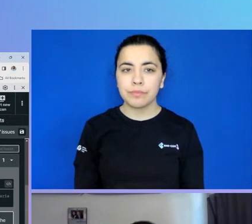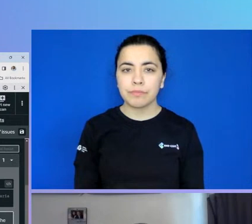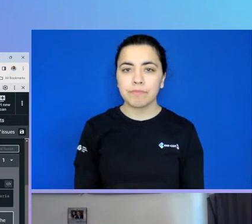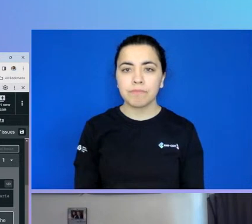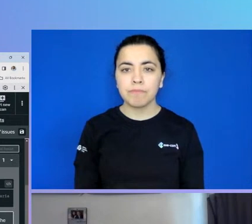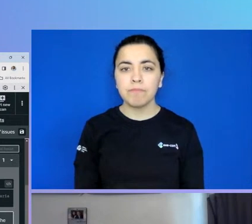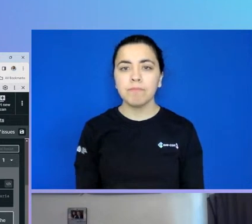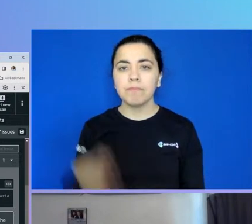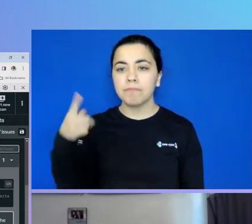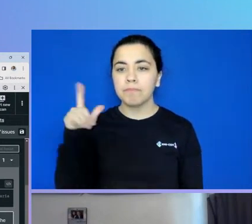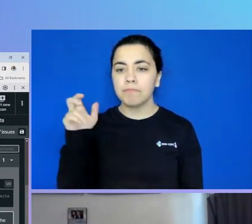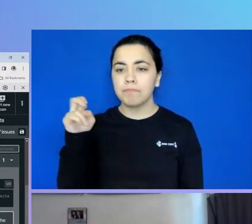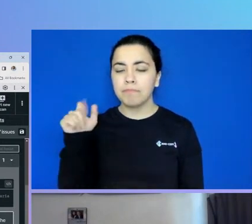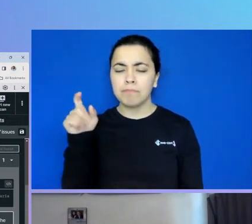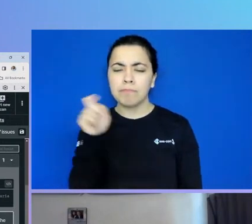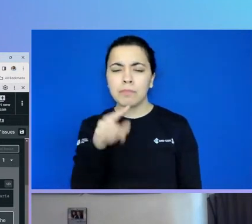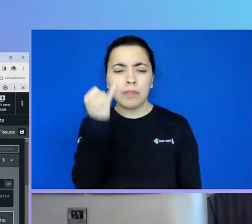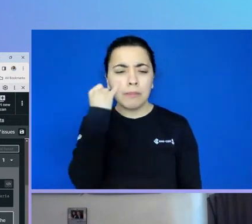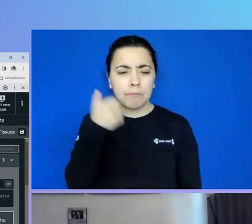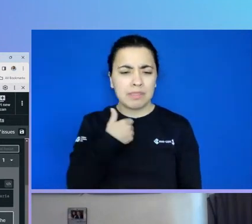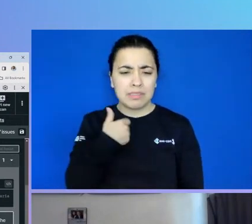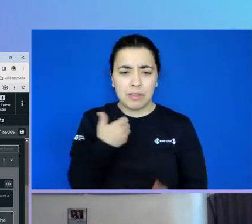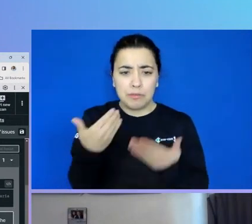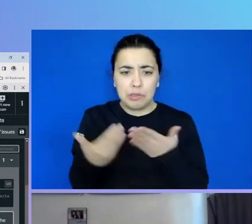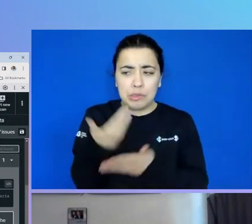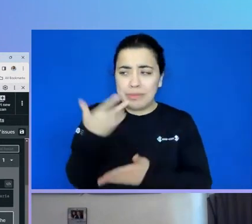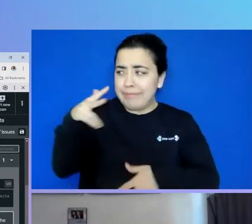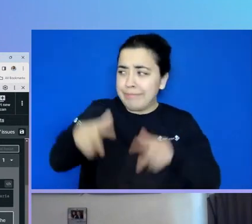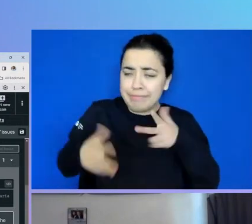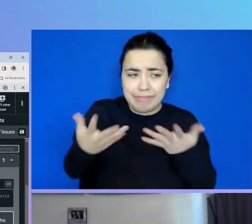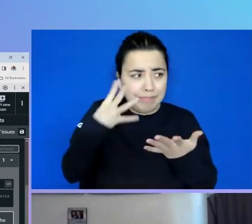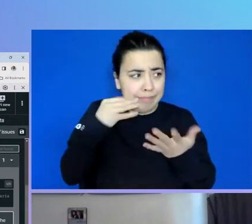none of this made any sense to me, is there more information